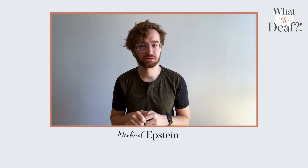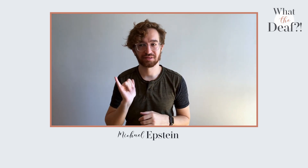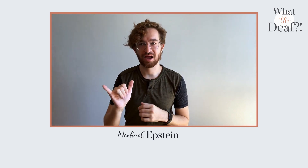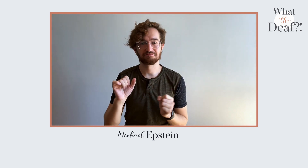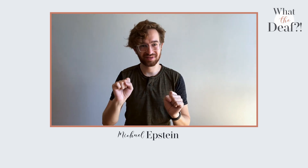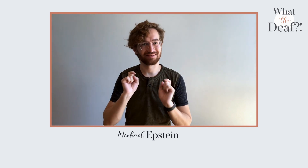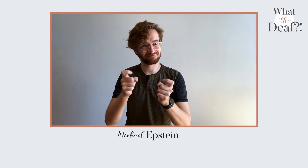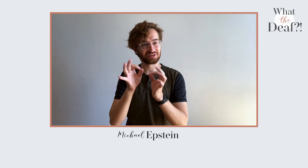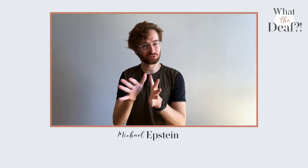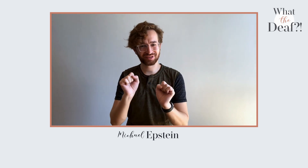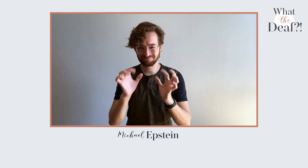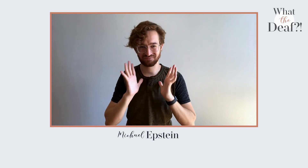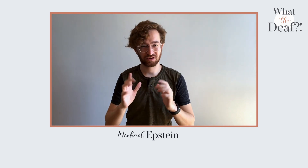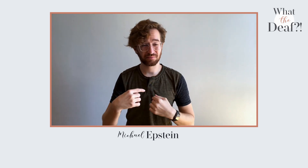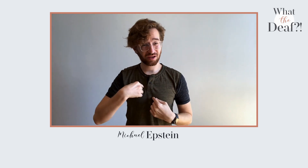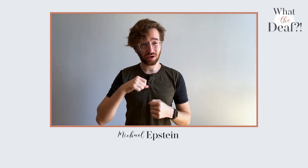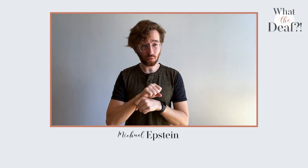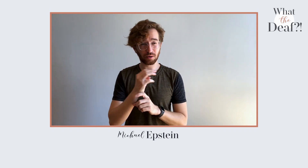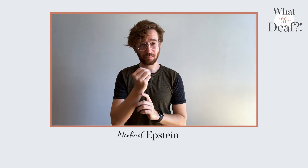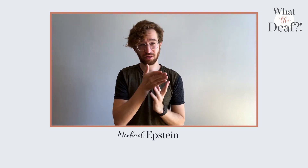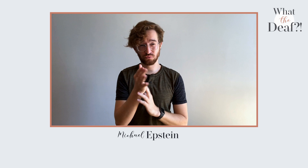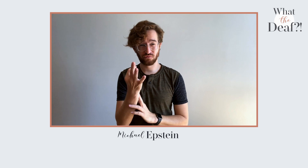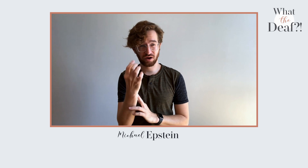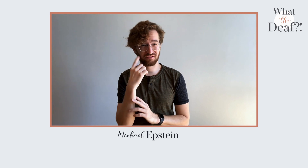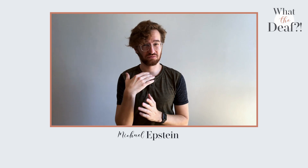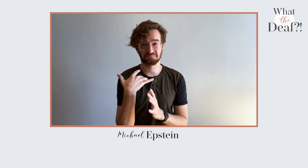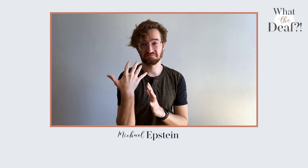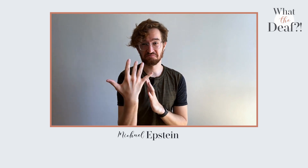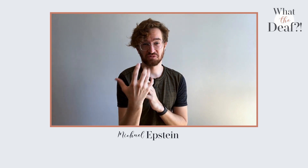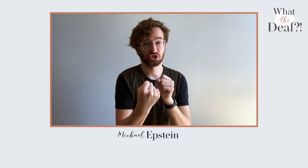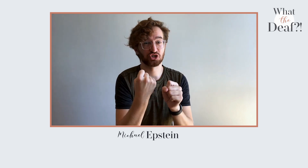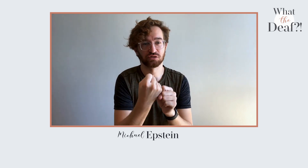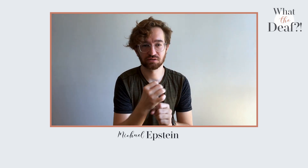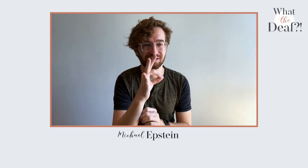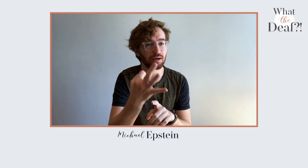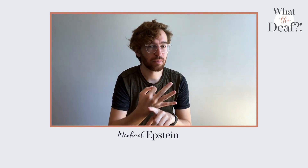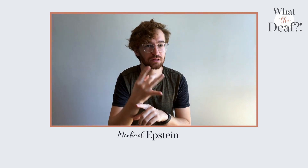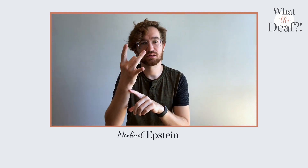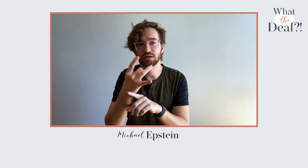So an interpreter is provided. But I work Monday through Friday and I've been doing that for five years now,